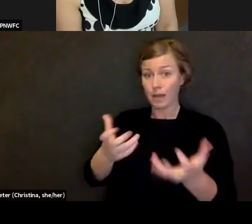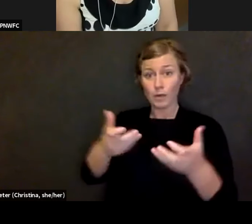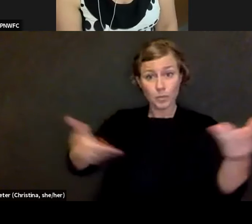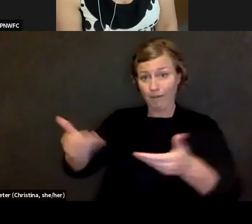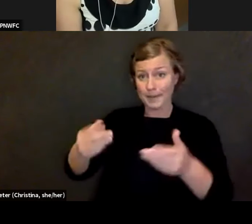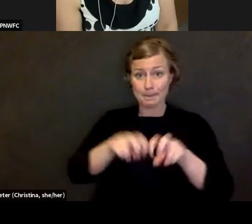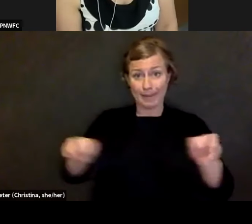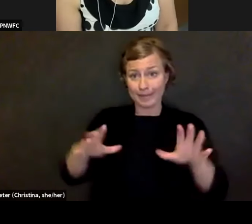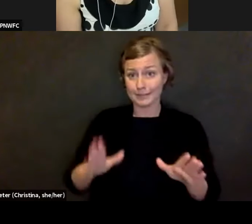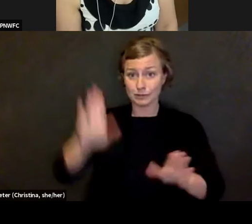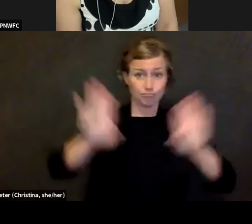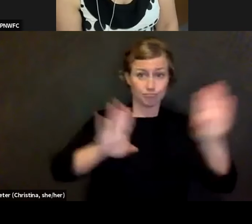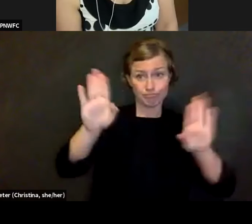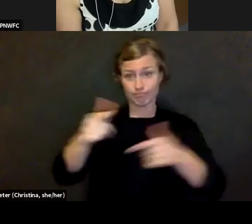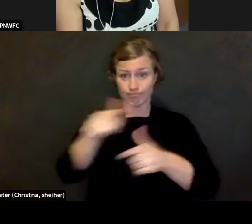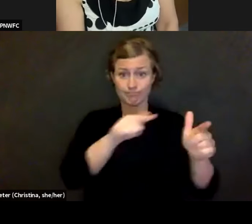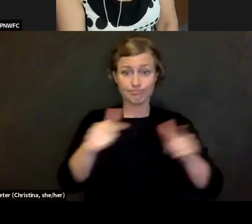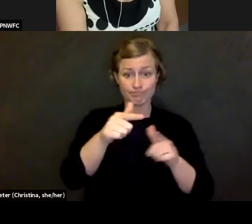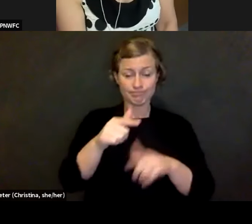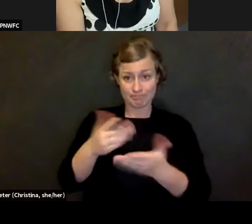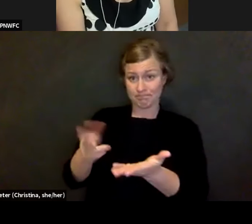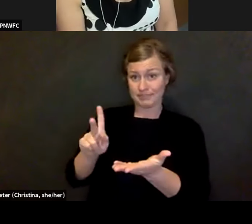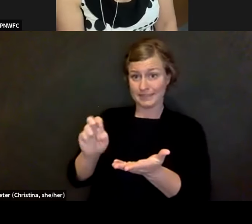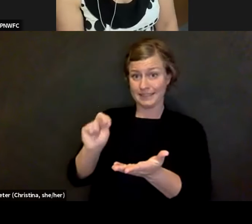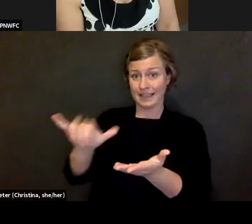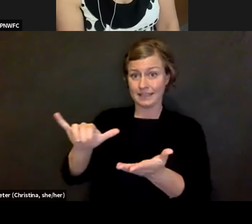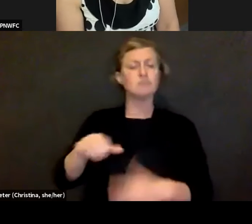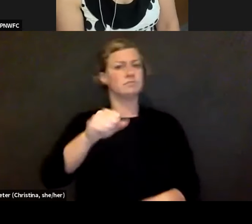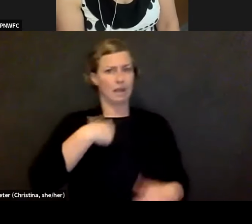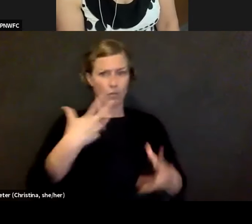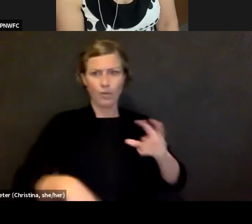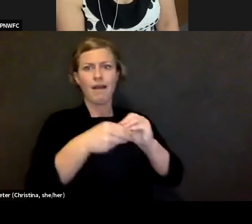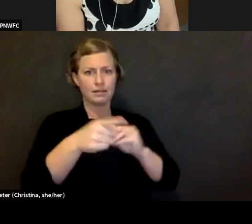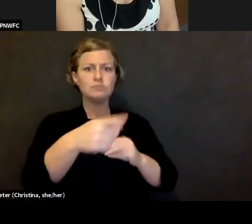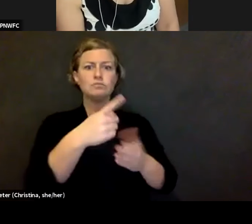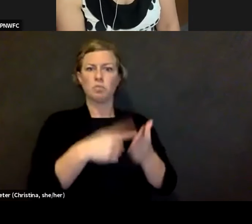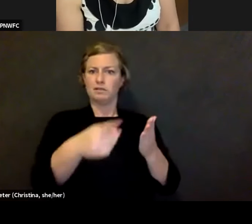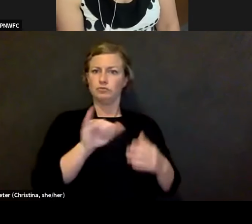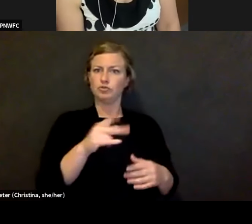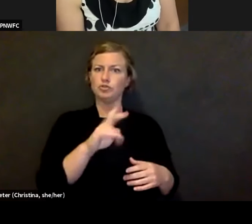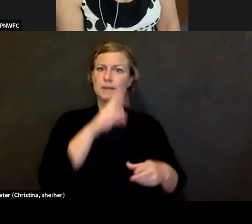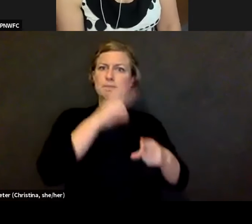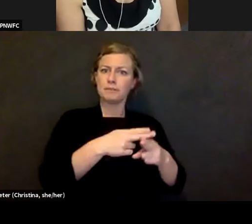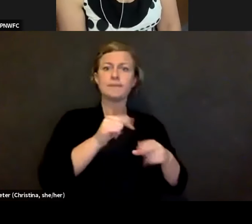But now we have an opportunity to push forward together. I want to encourage the panelists to chime in. I'll keep us